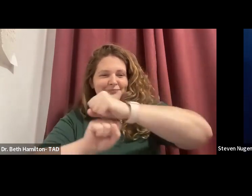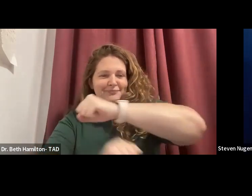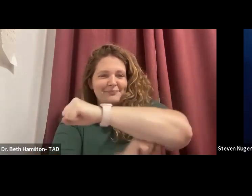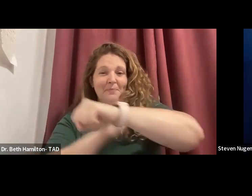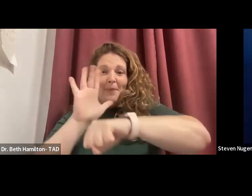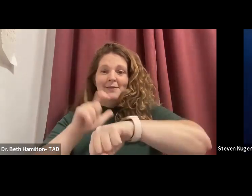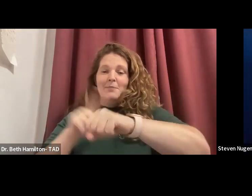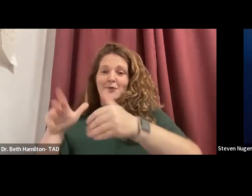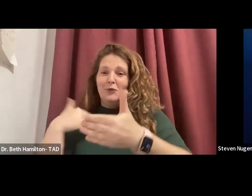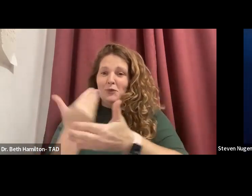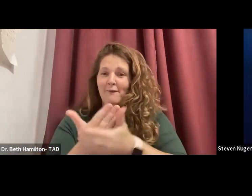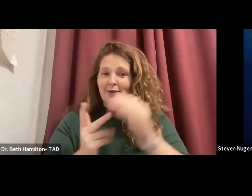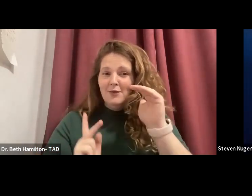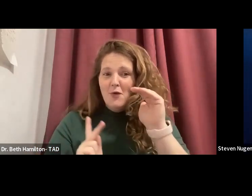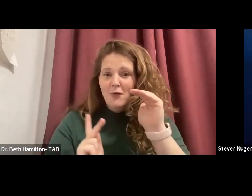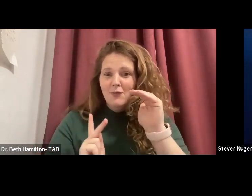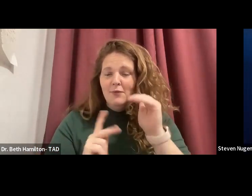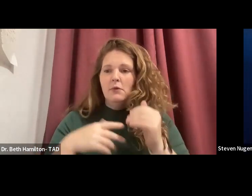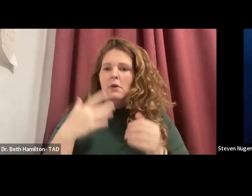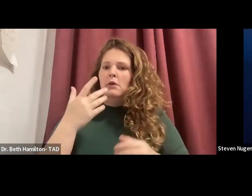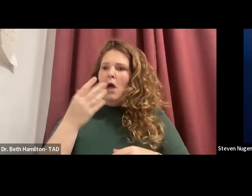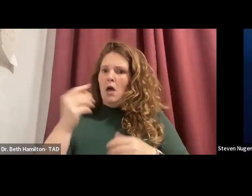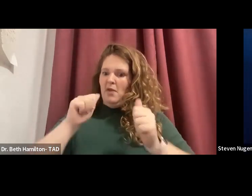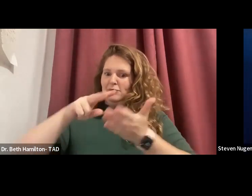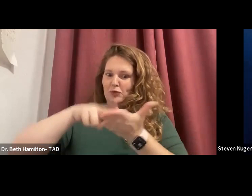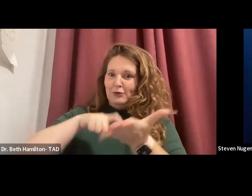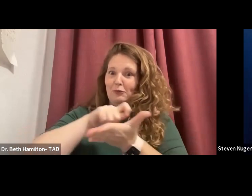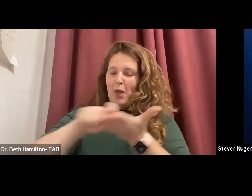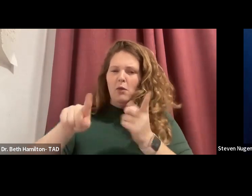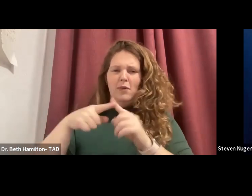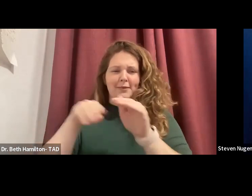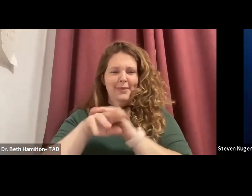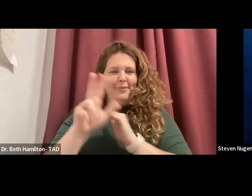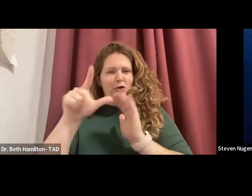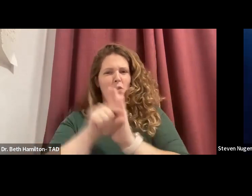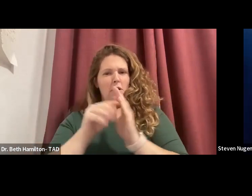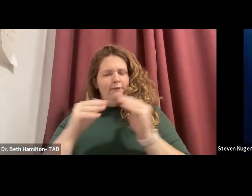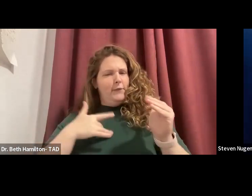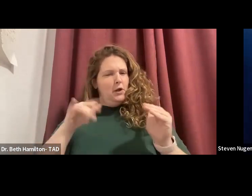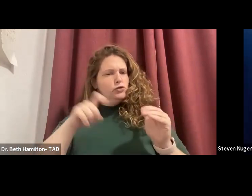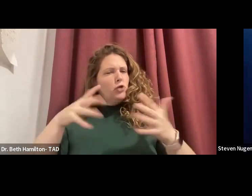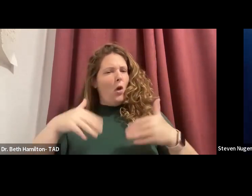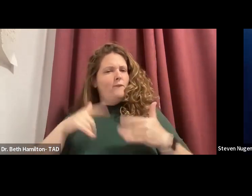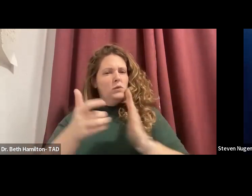and so we felt that we needed to develop and set up something